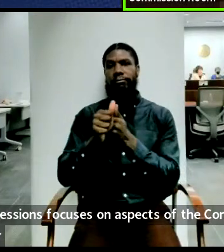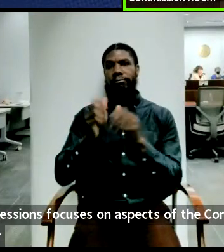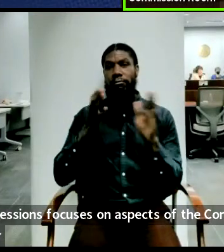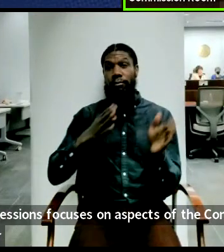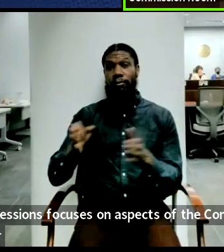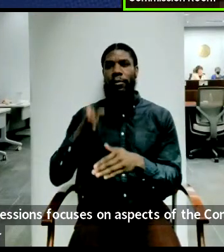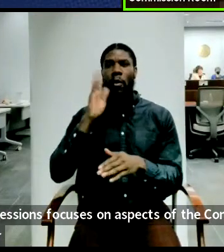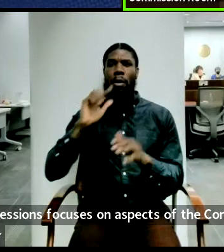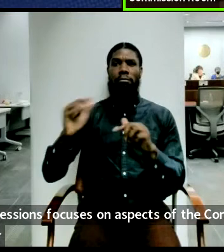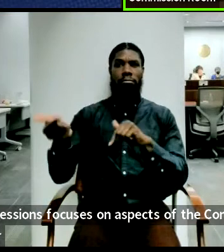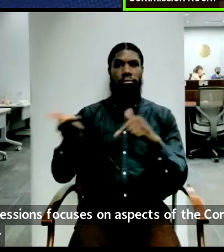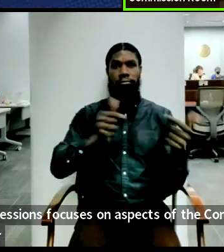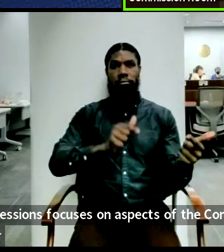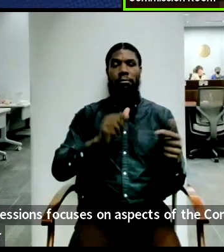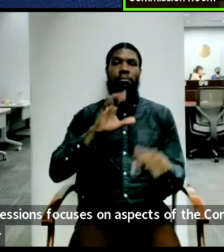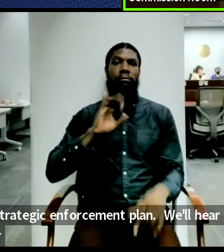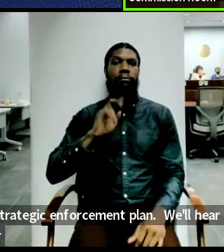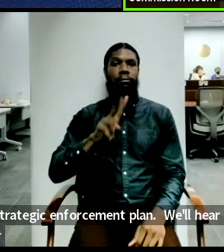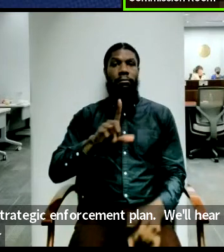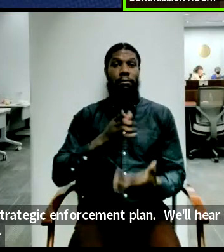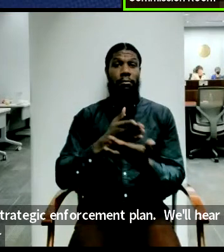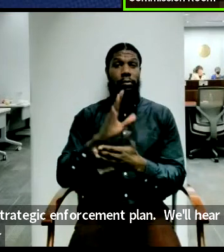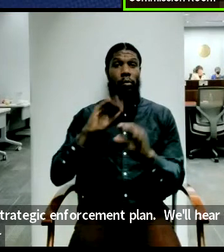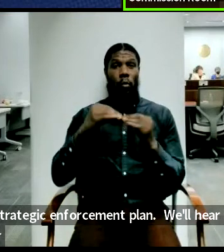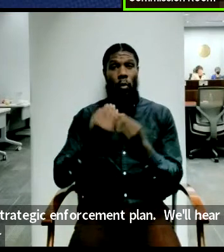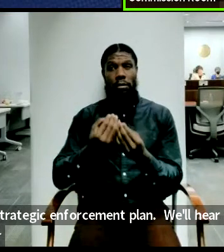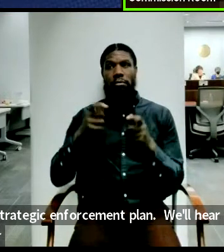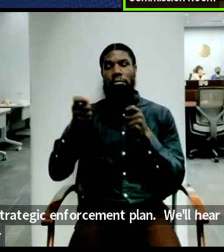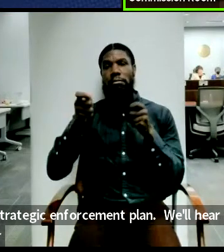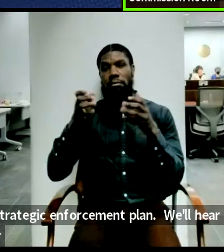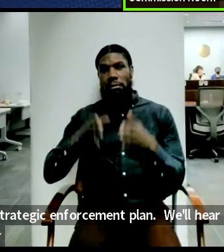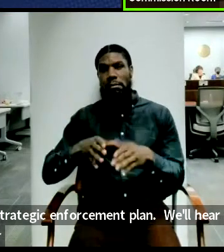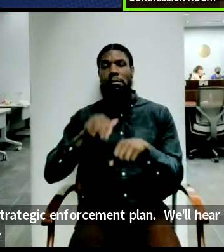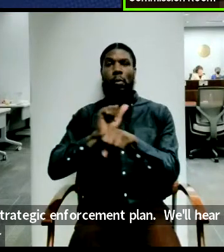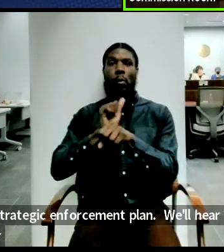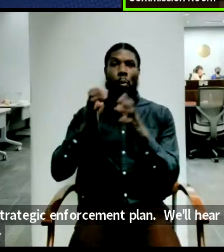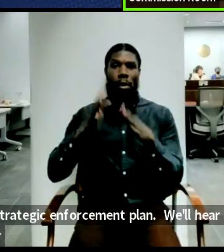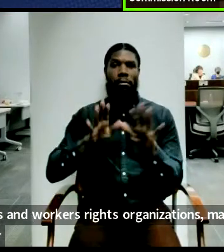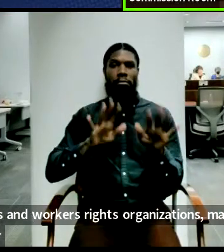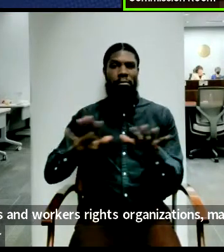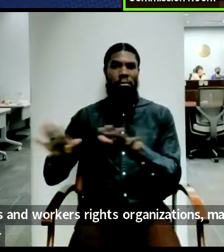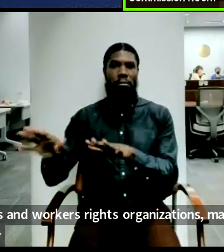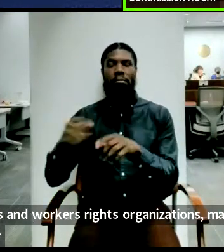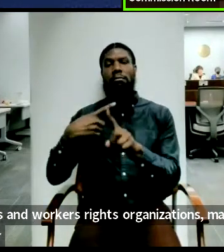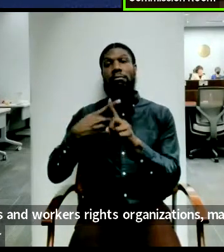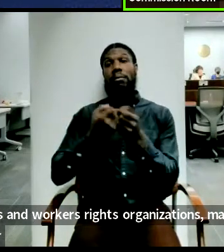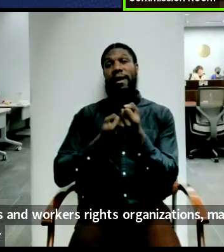management employers, plaintiff employers and advocacy organizations.